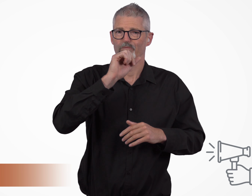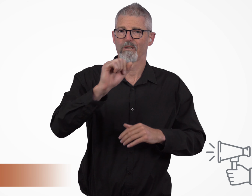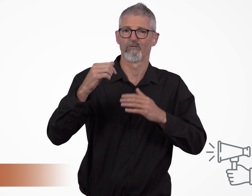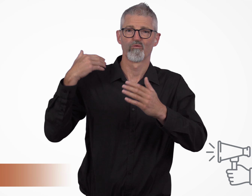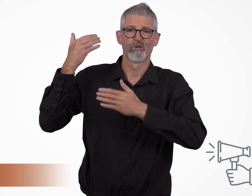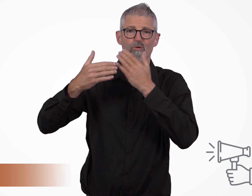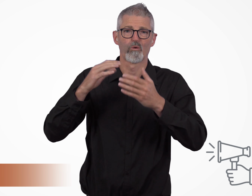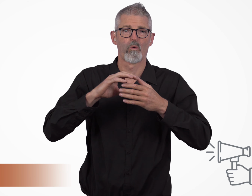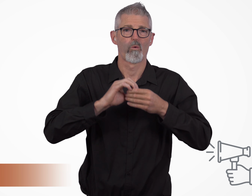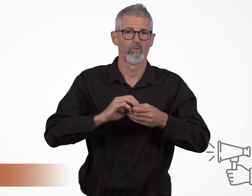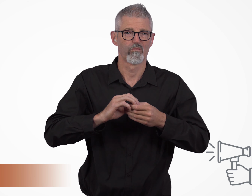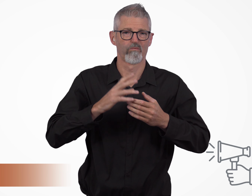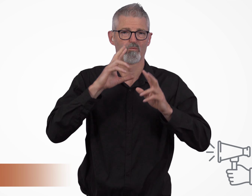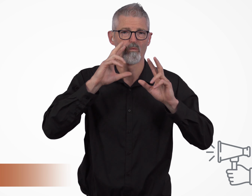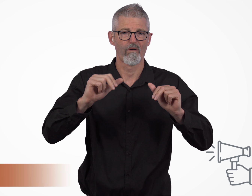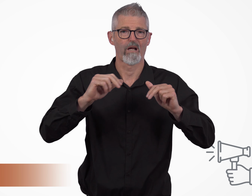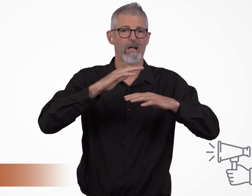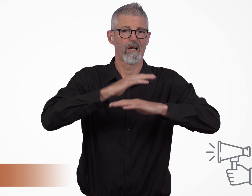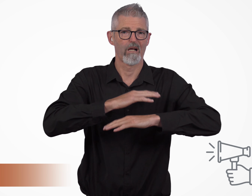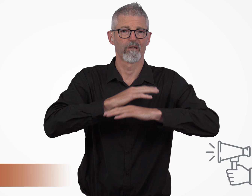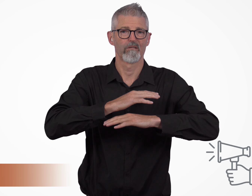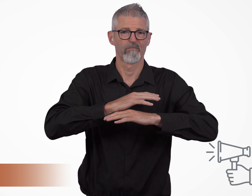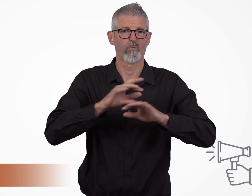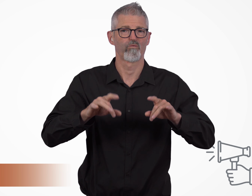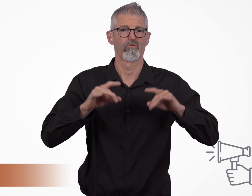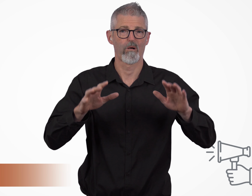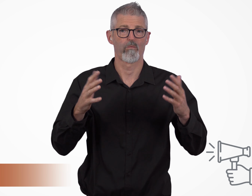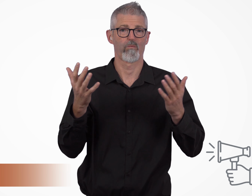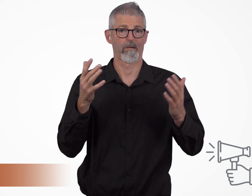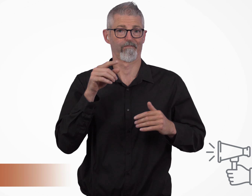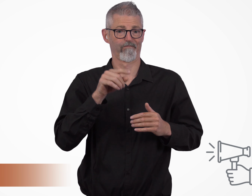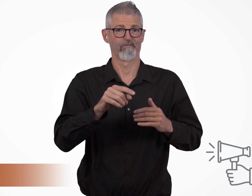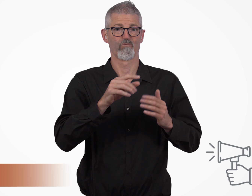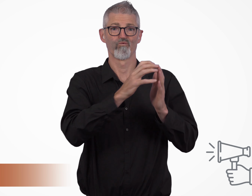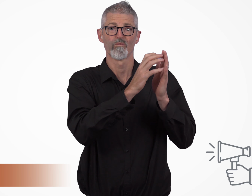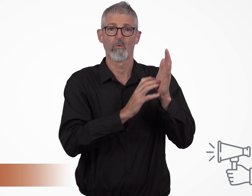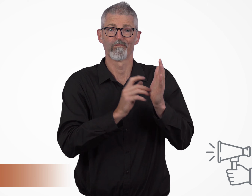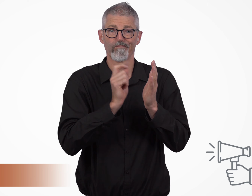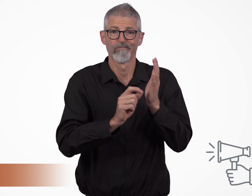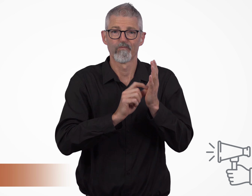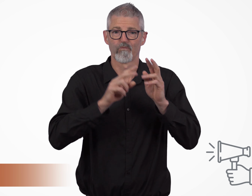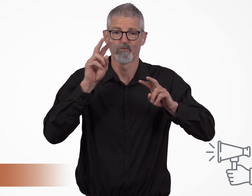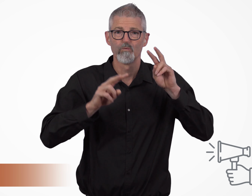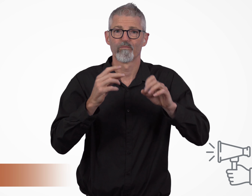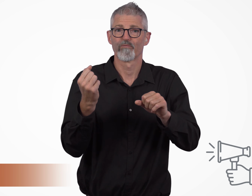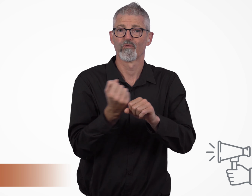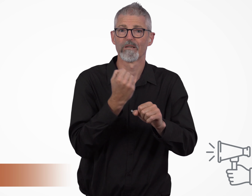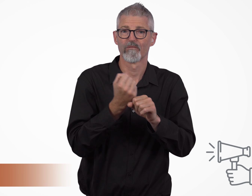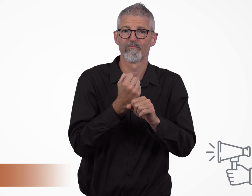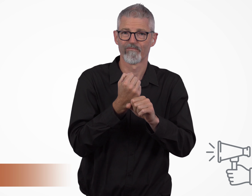custodians of the lands on which this report has been written,